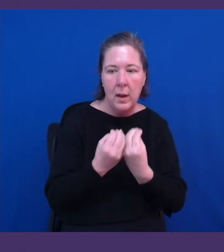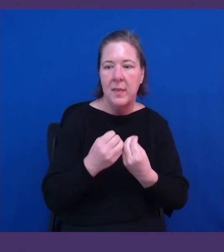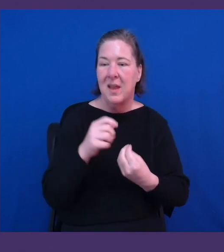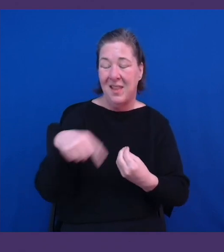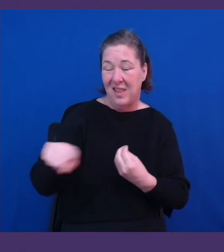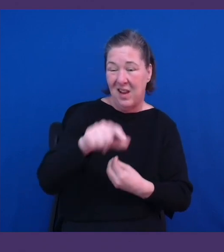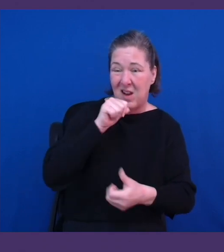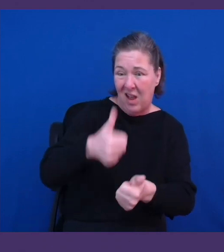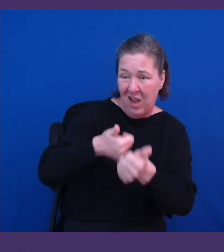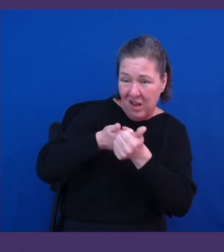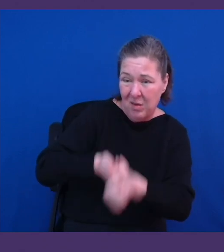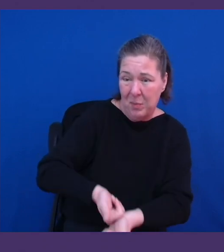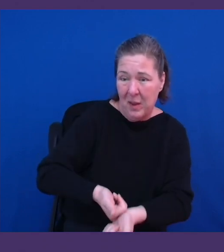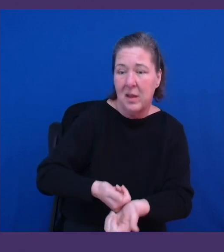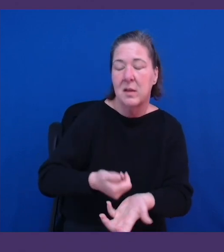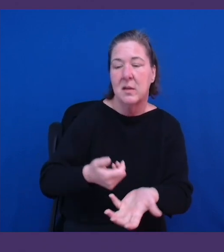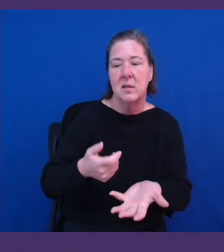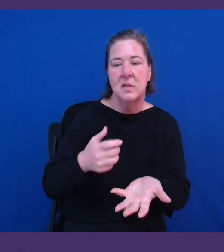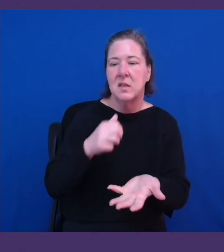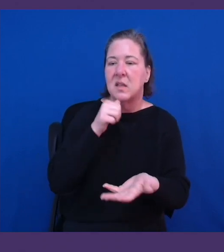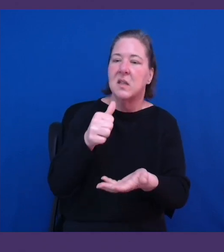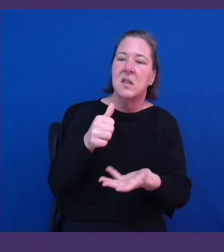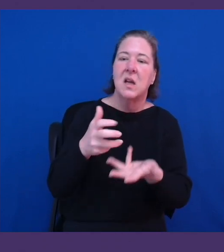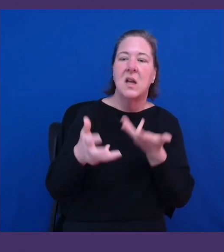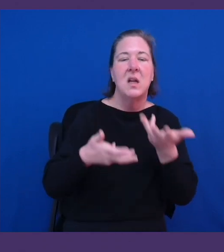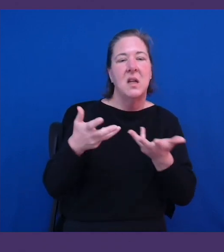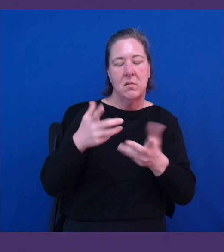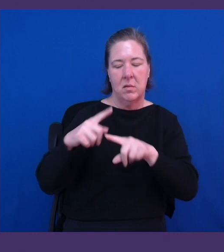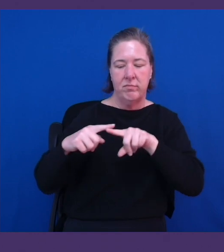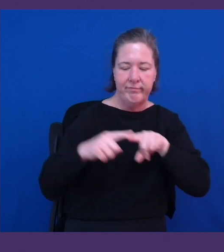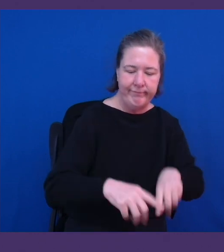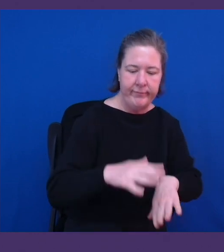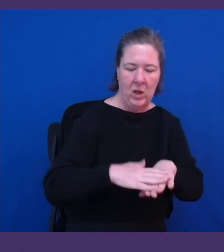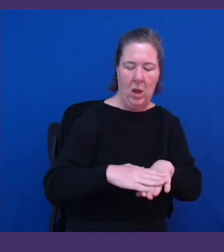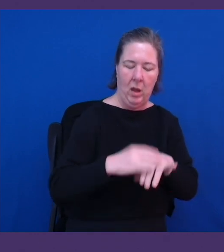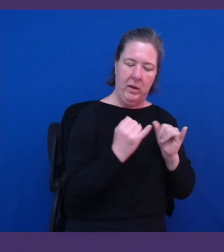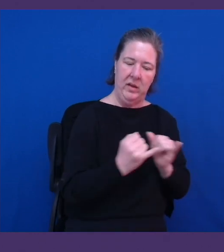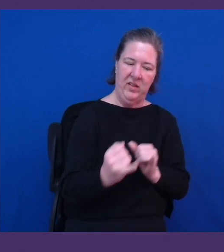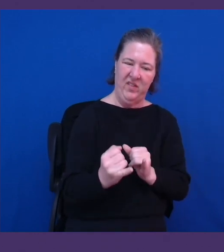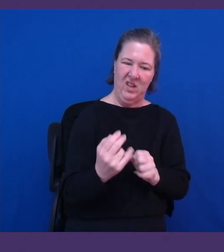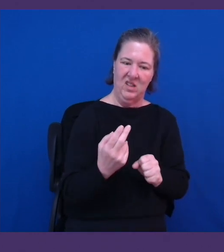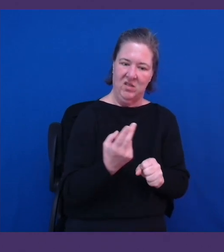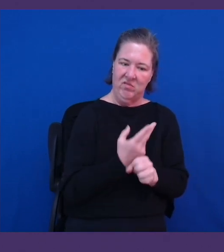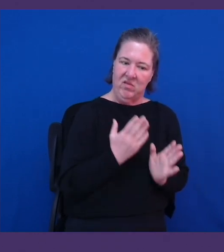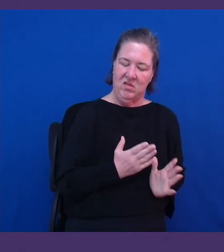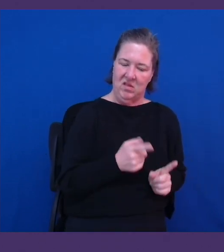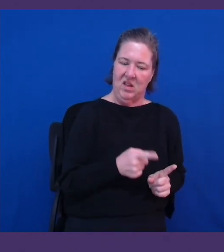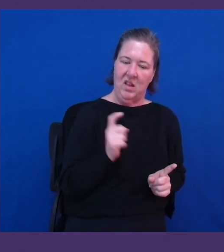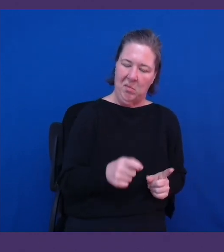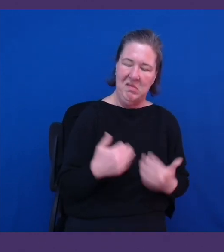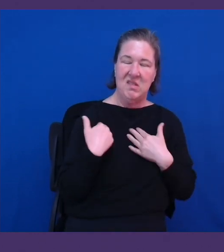It doesn't fall necessarily on an individual consumer to feel they've got to take the burden of making their case.